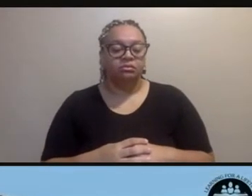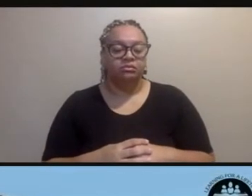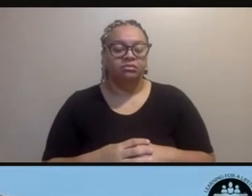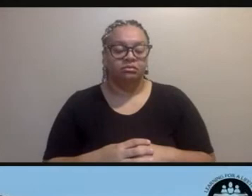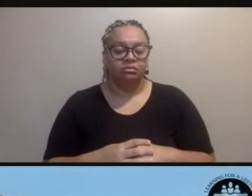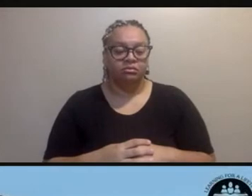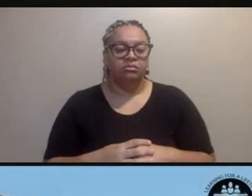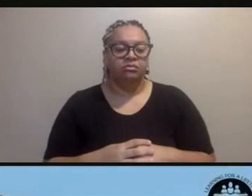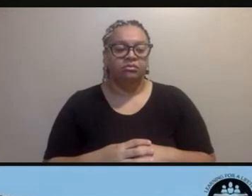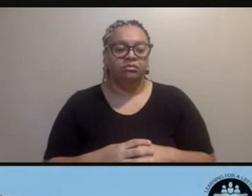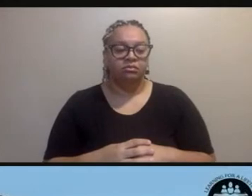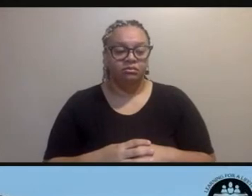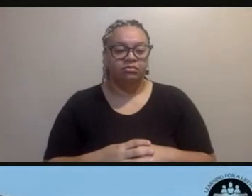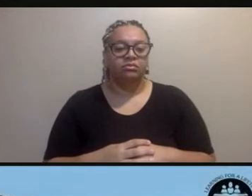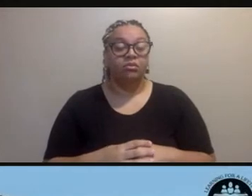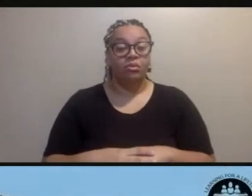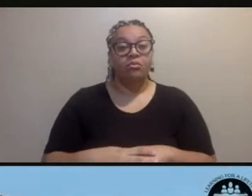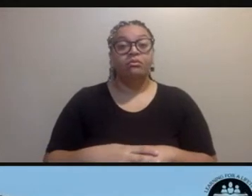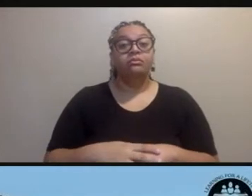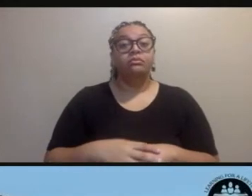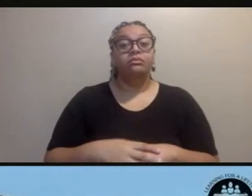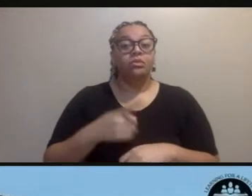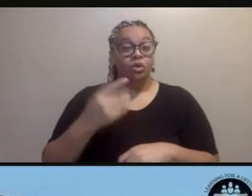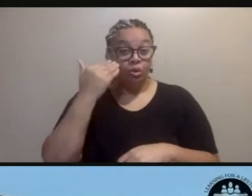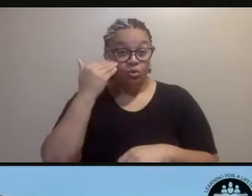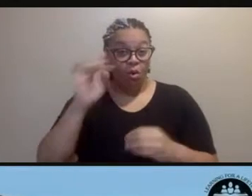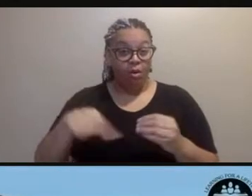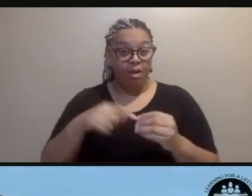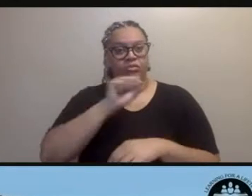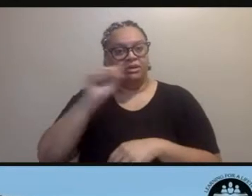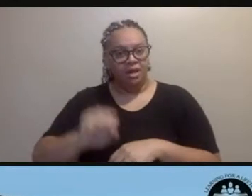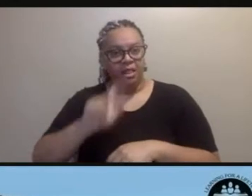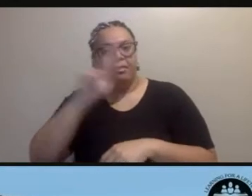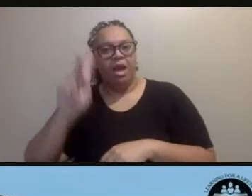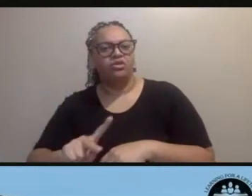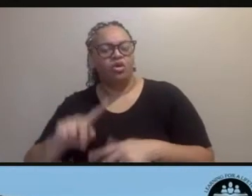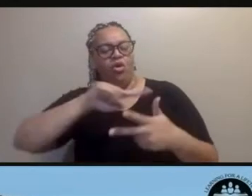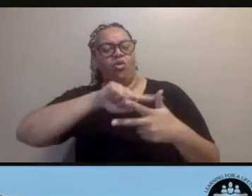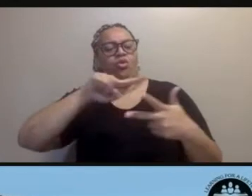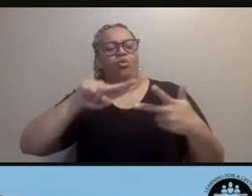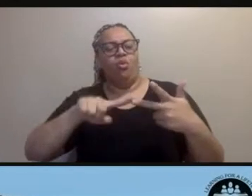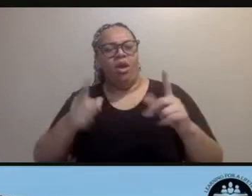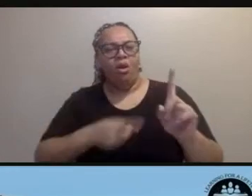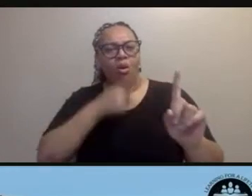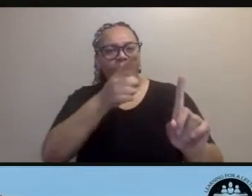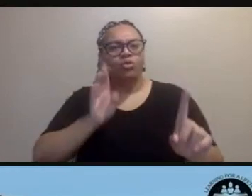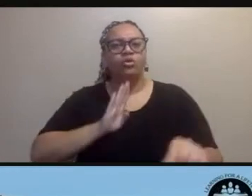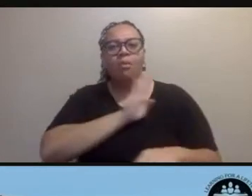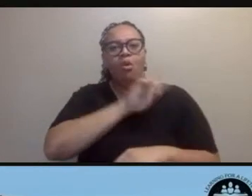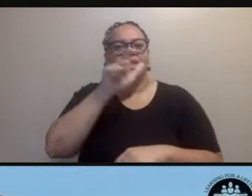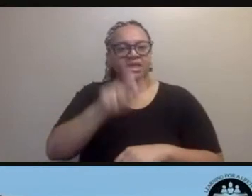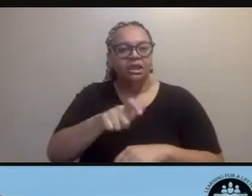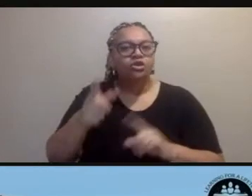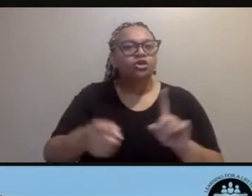OK, GREAT. THE FIRST QUESTION GIVEN WHAT